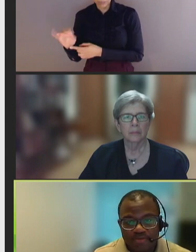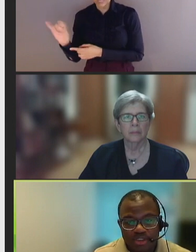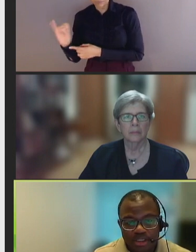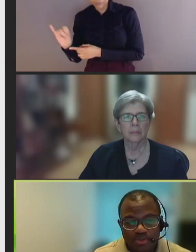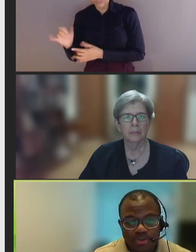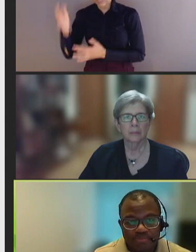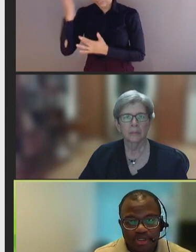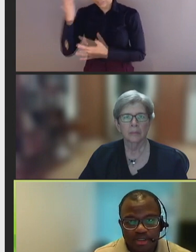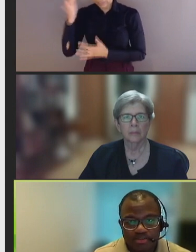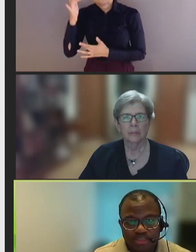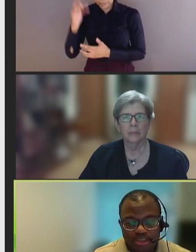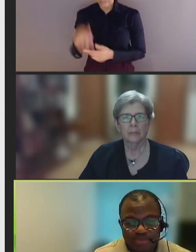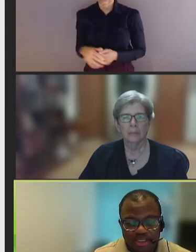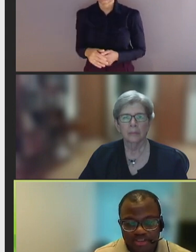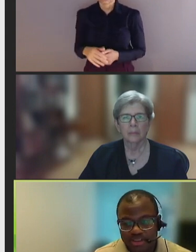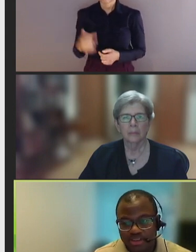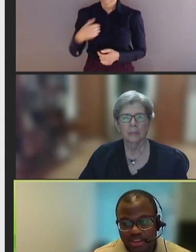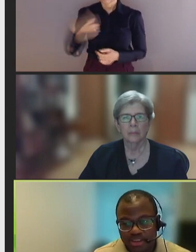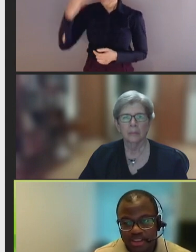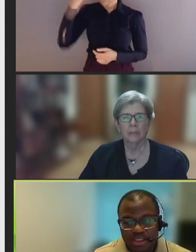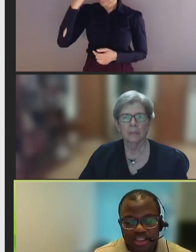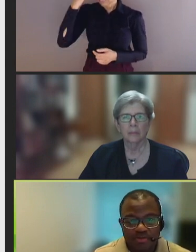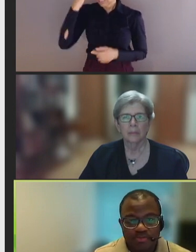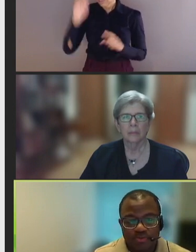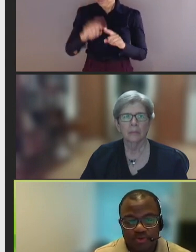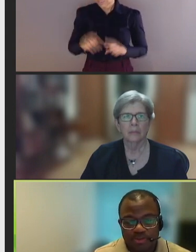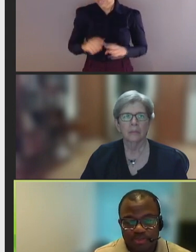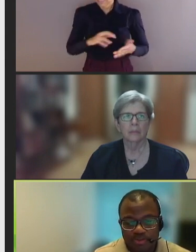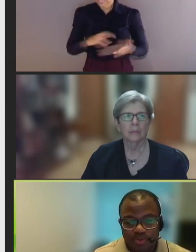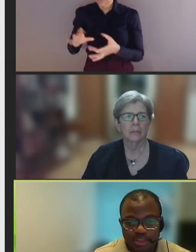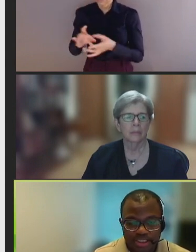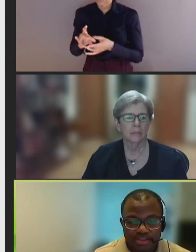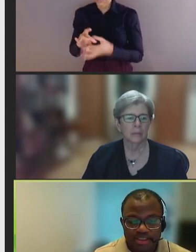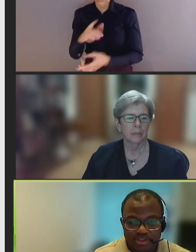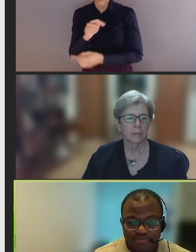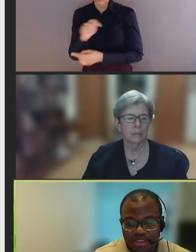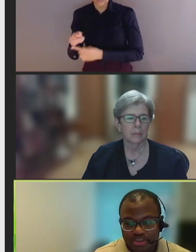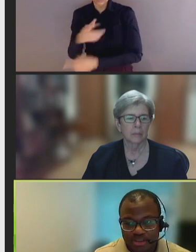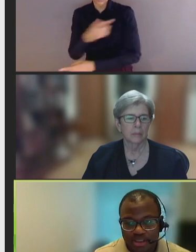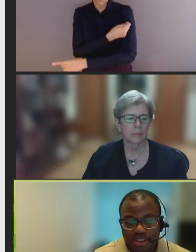a number of TB vaccine studies that have been performed in people with latent TB infection. So,